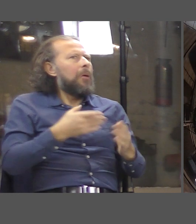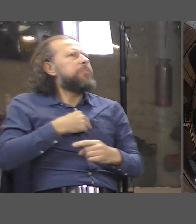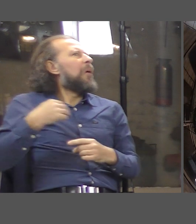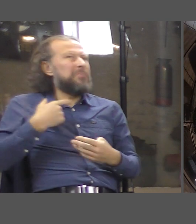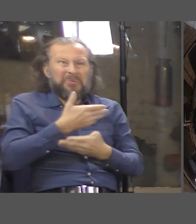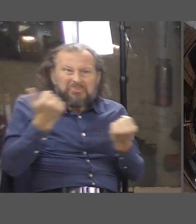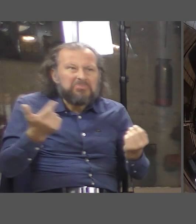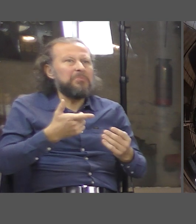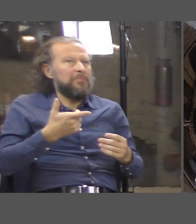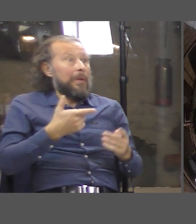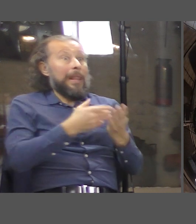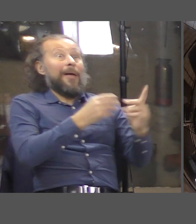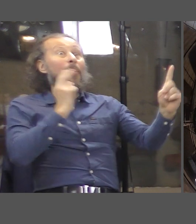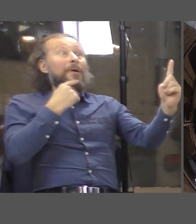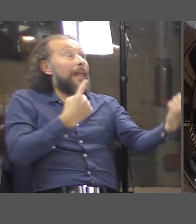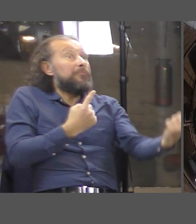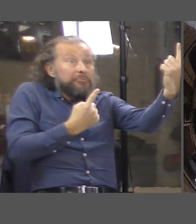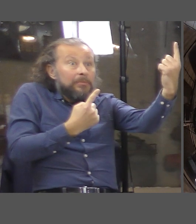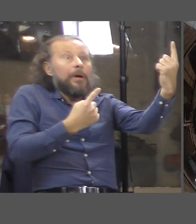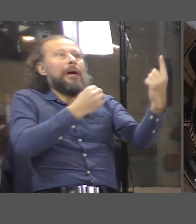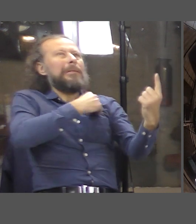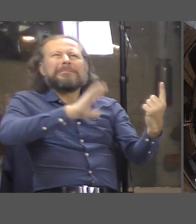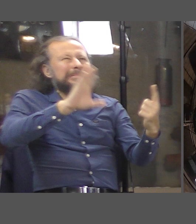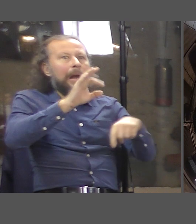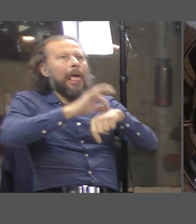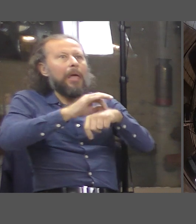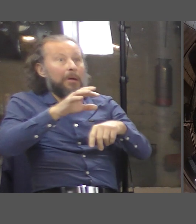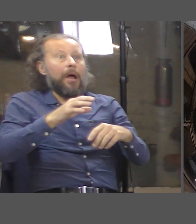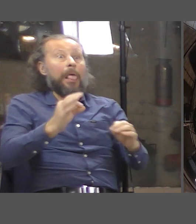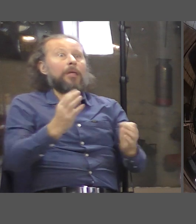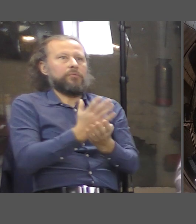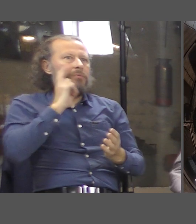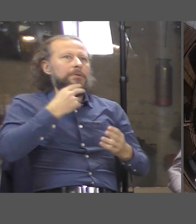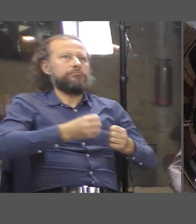and here in Poland there was such a barrier. One deaf person succeeded,